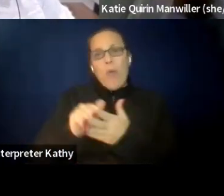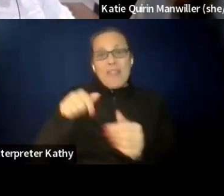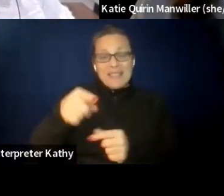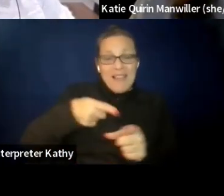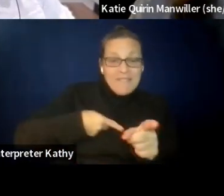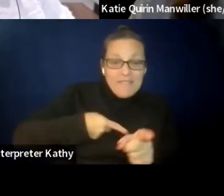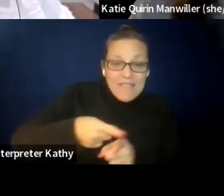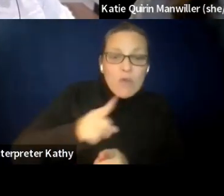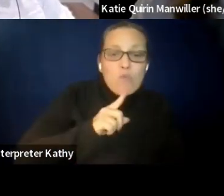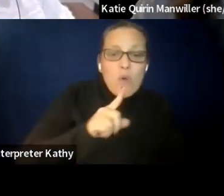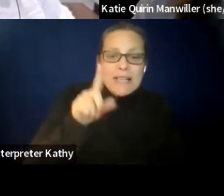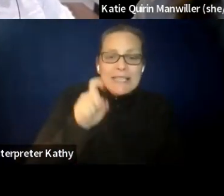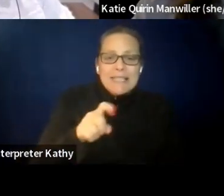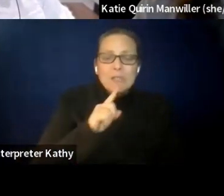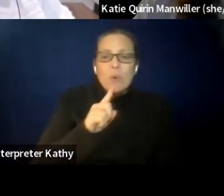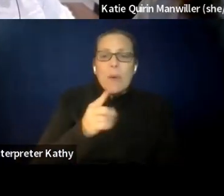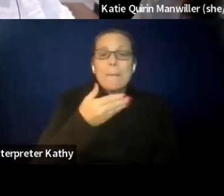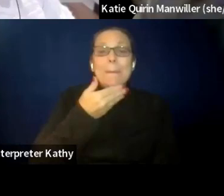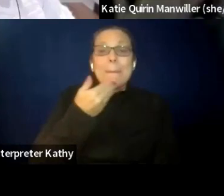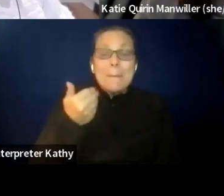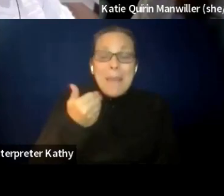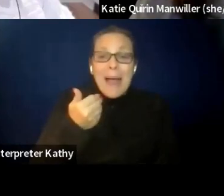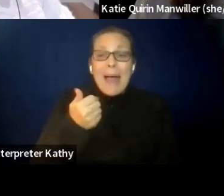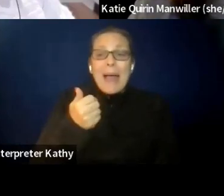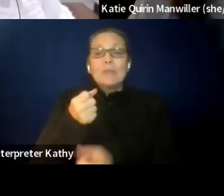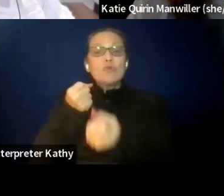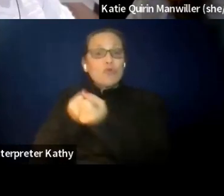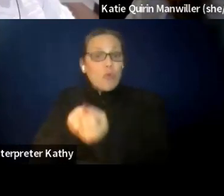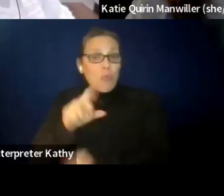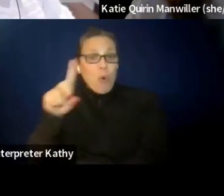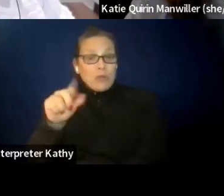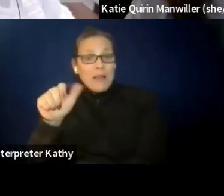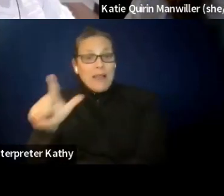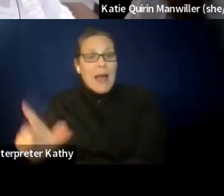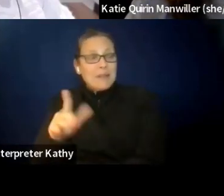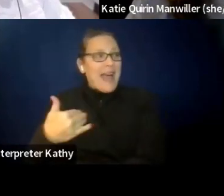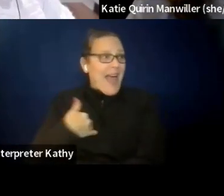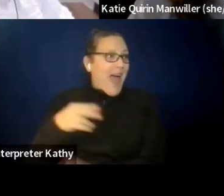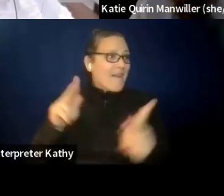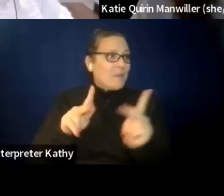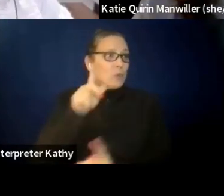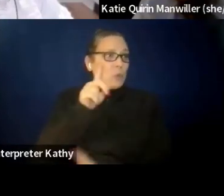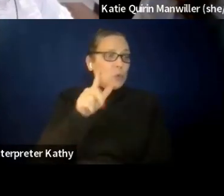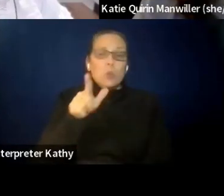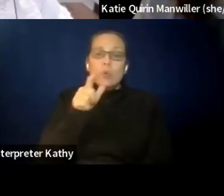librarianship. I think what the field needs to do to